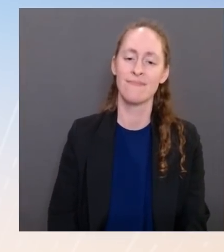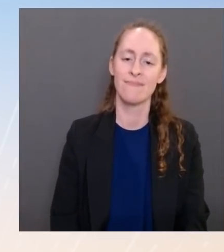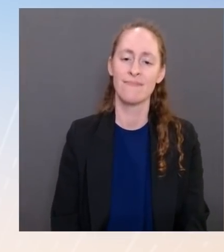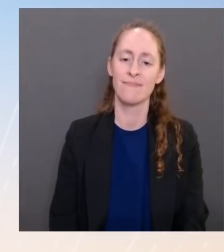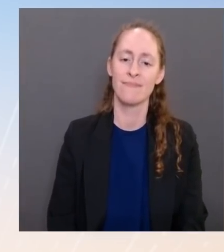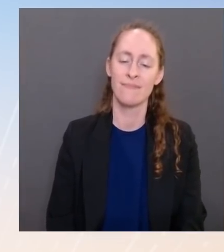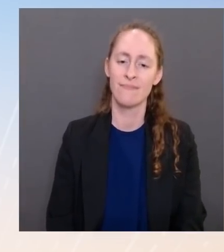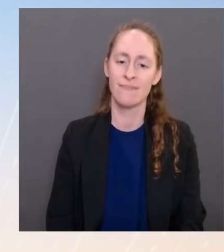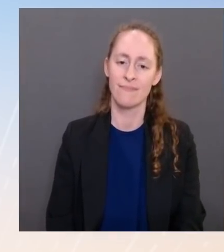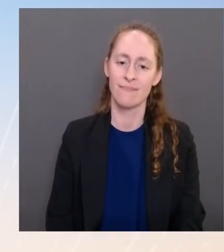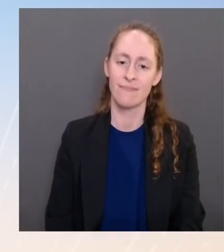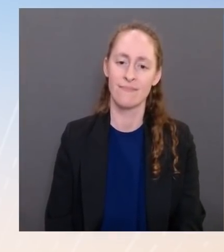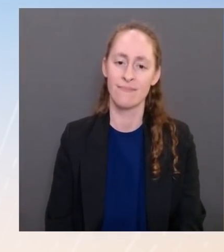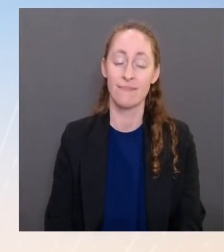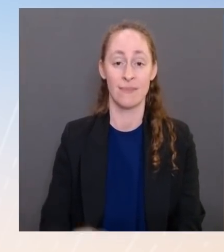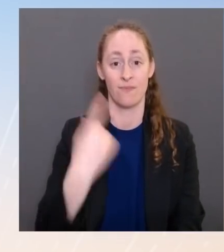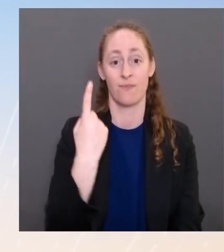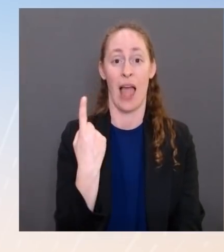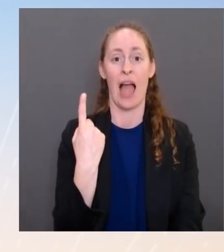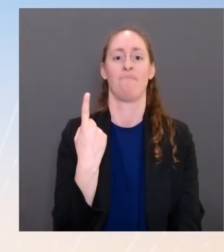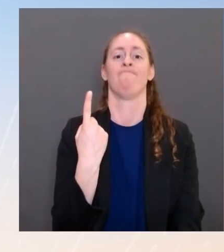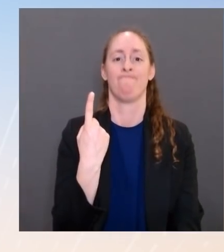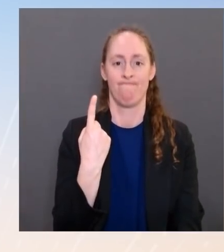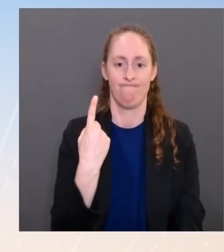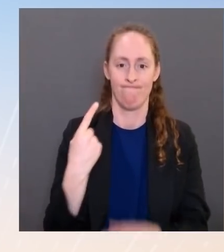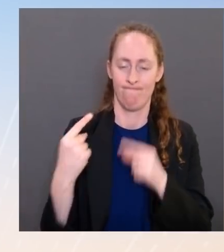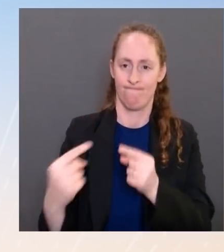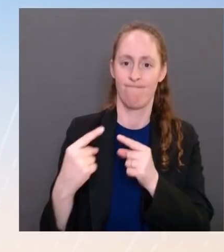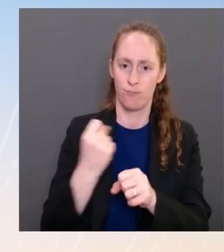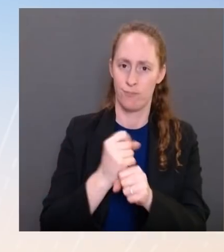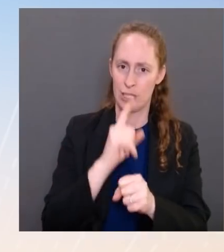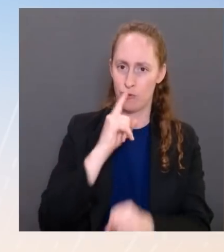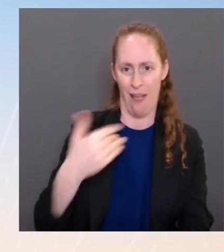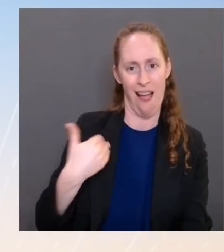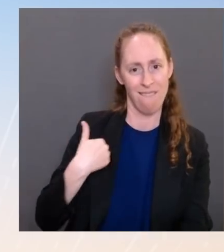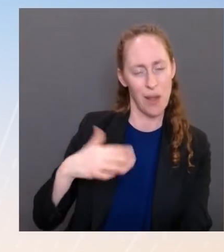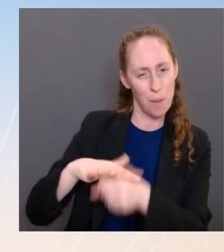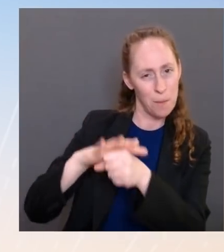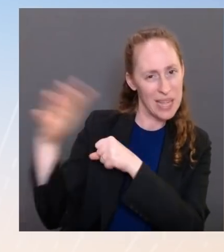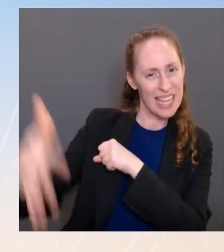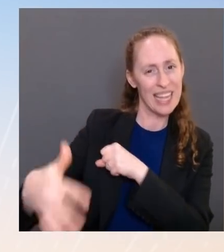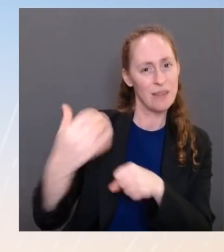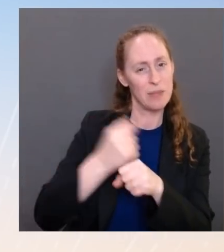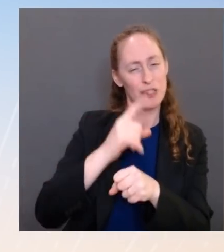And obviously, he's taken the steps he took with the -- this historic release from the Strategic Petroleum Reserve.